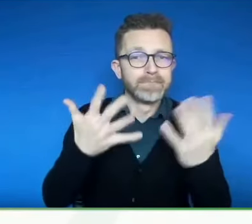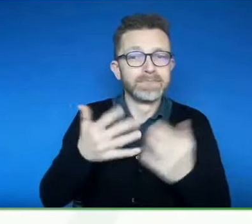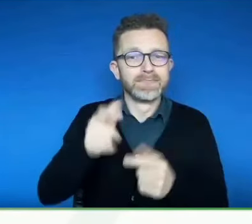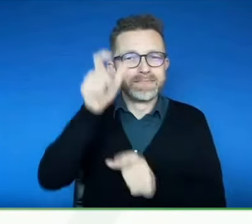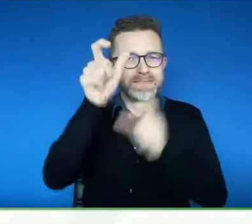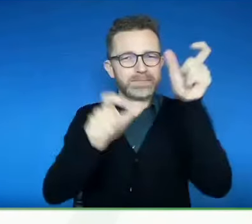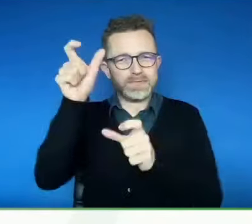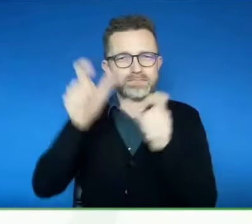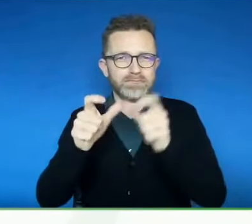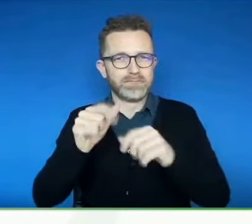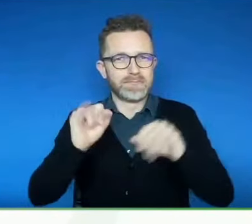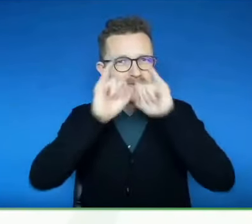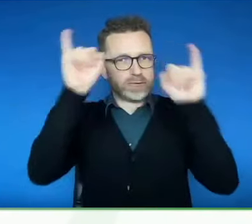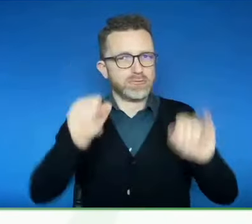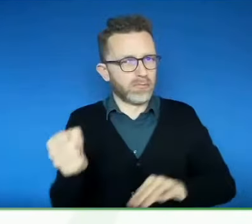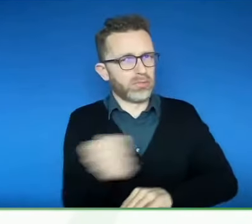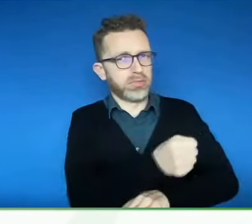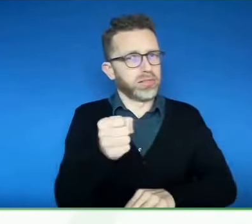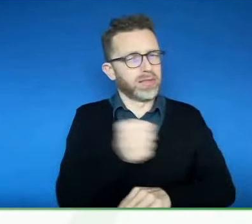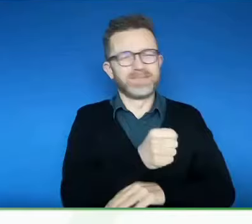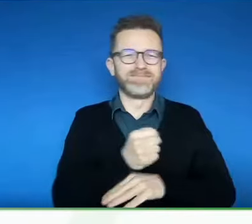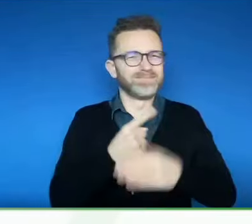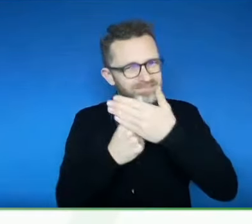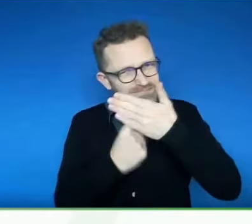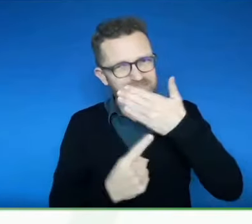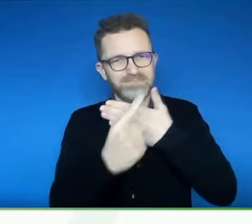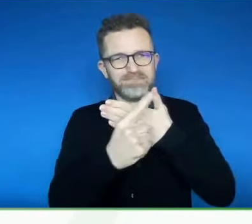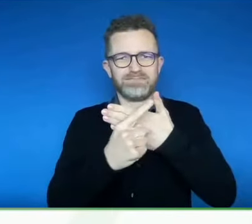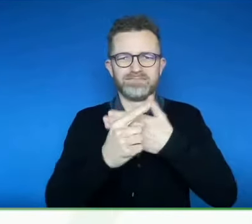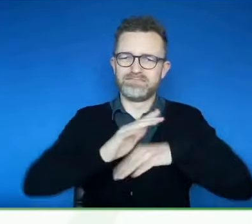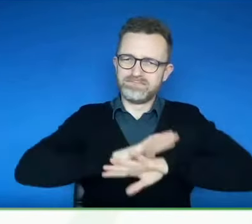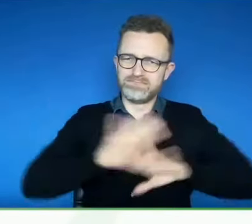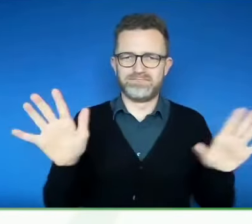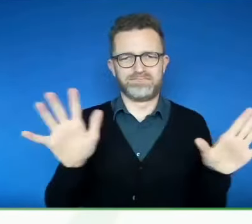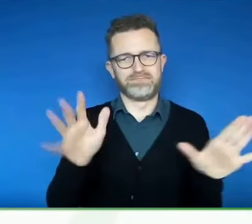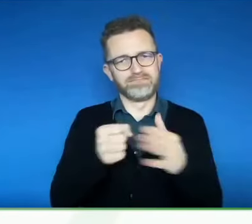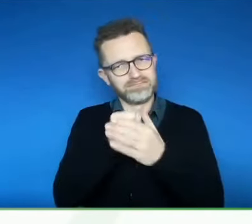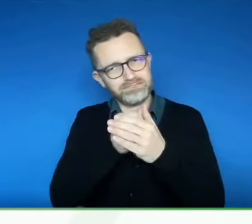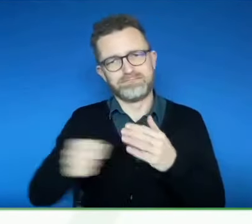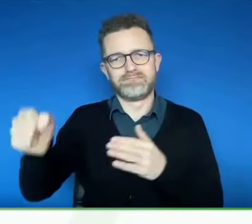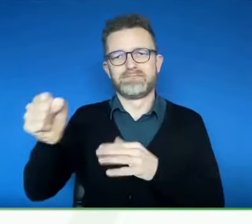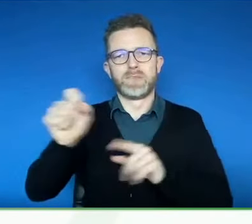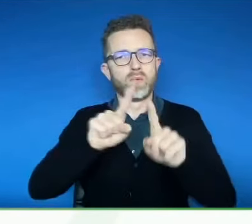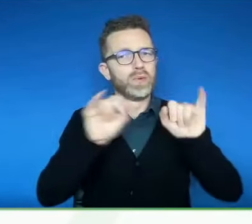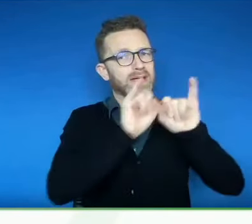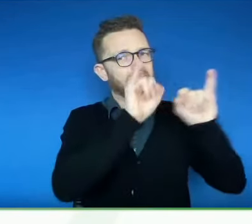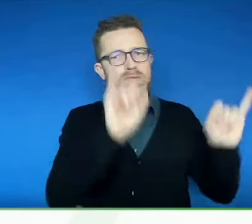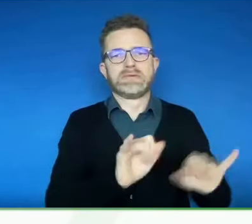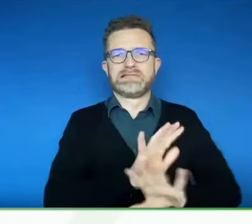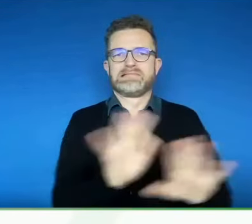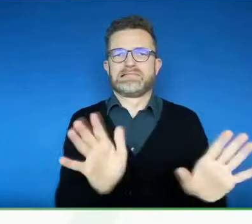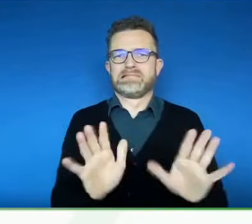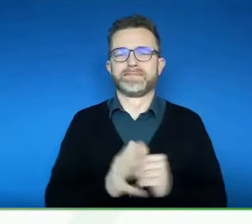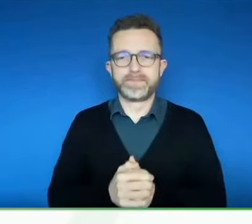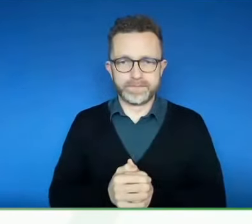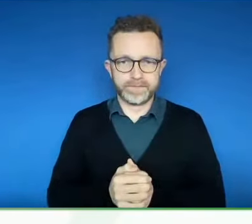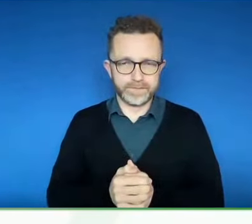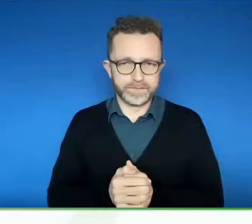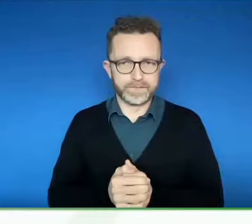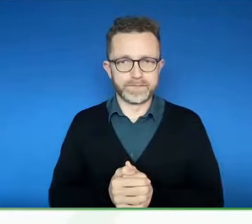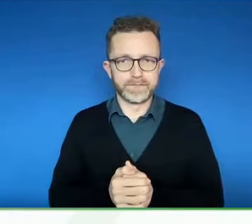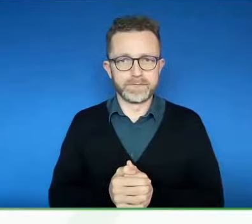The initiative is an organisation of persons of people with